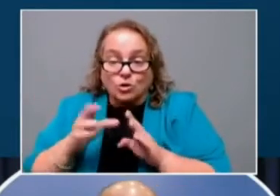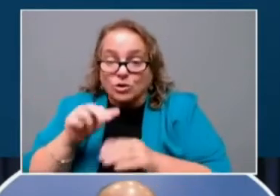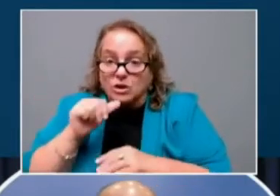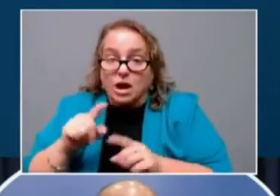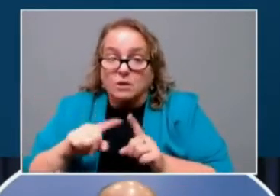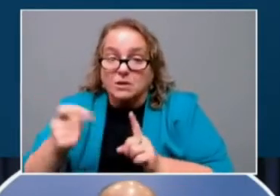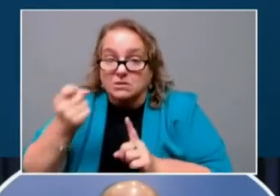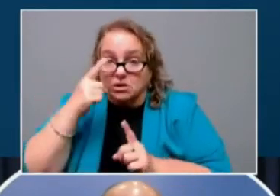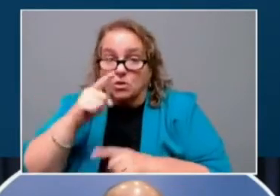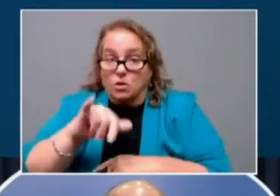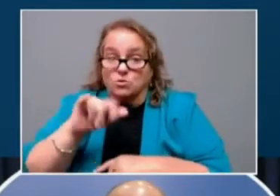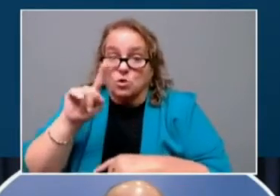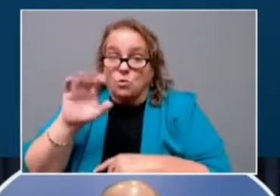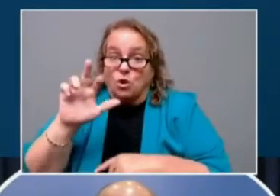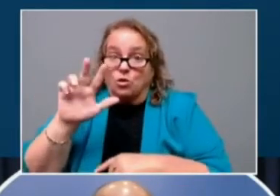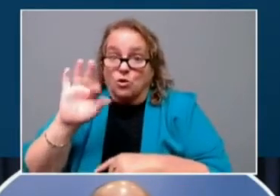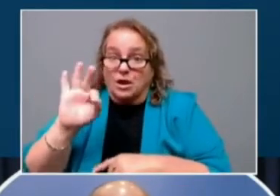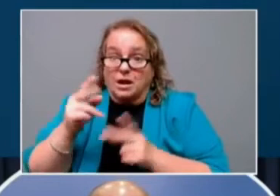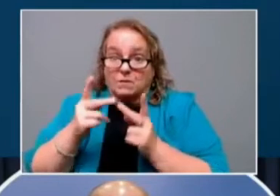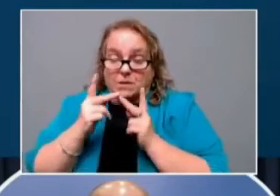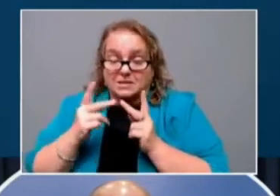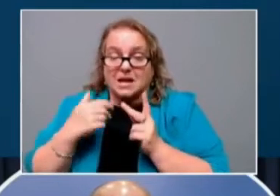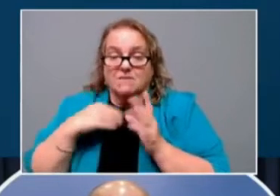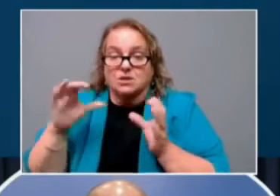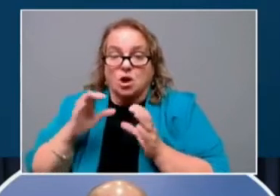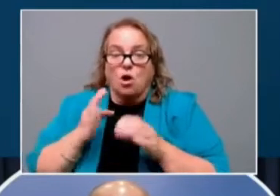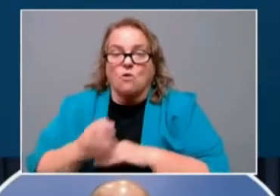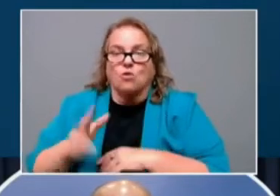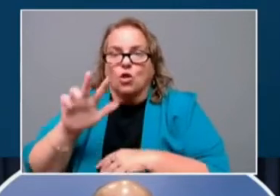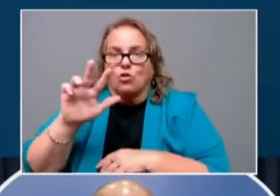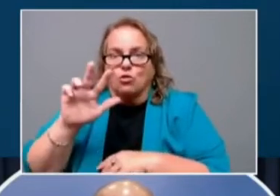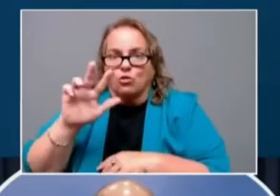sites have administered over 3600 doses of monoclonal antibodies in the most